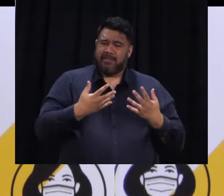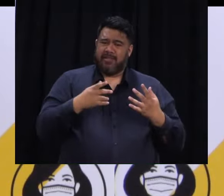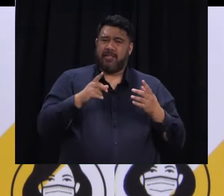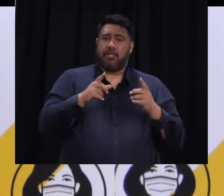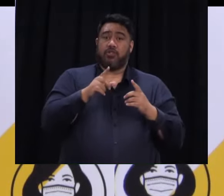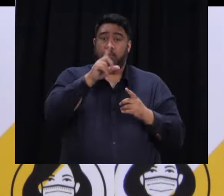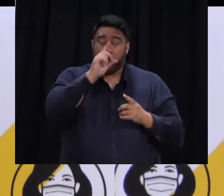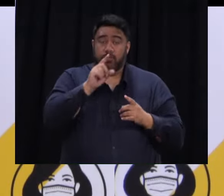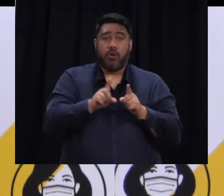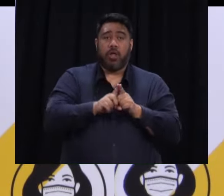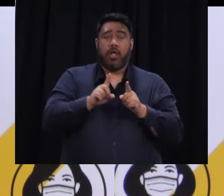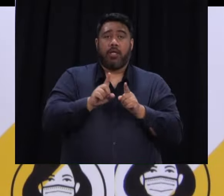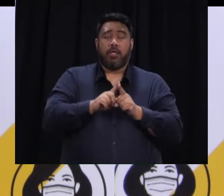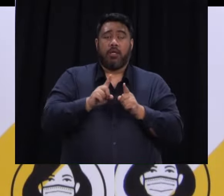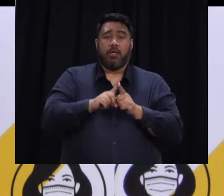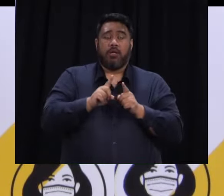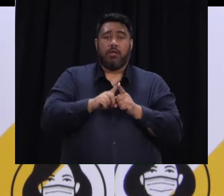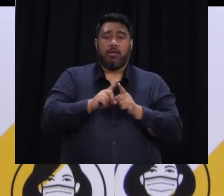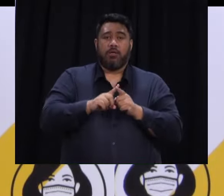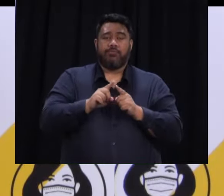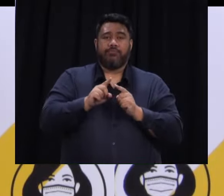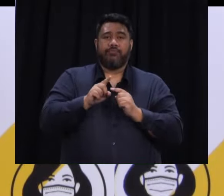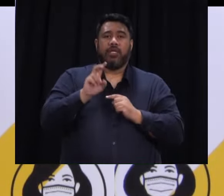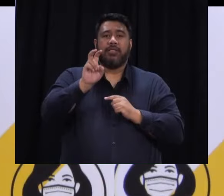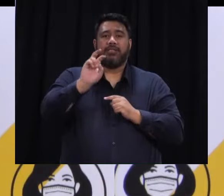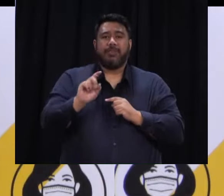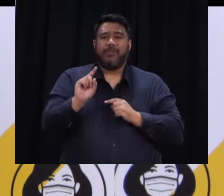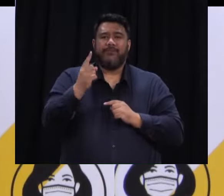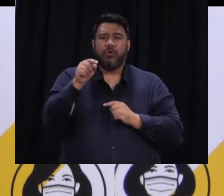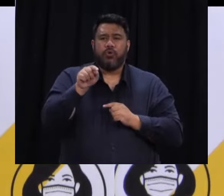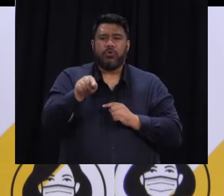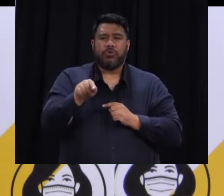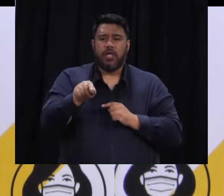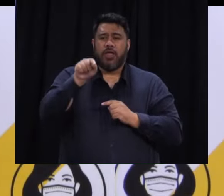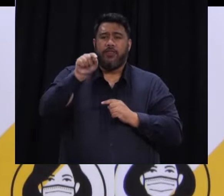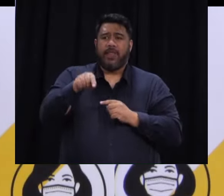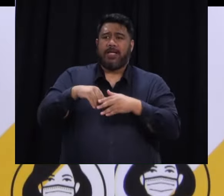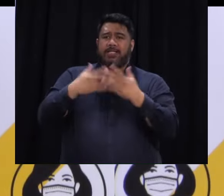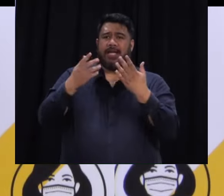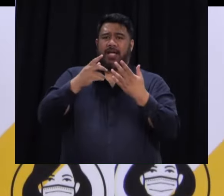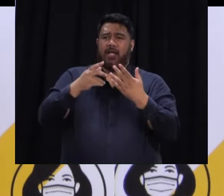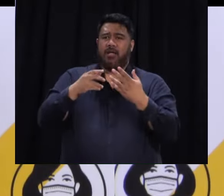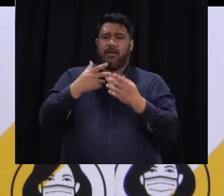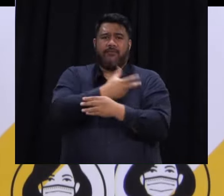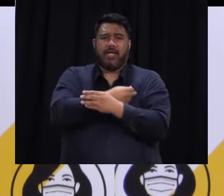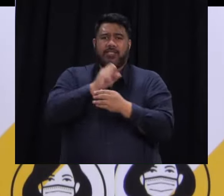you have a breakdown of age ranges . Any thought